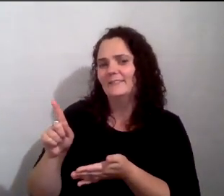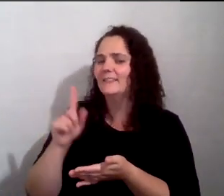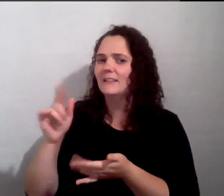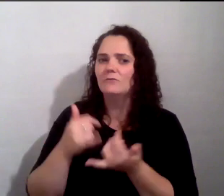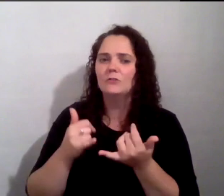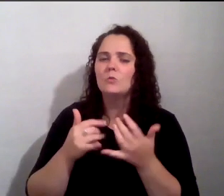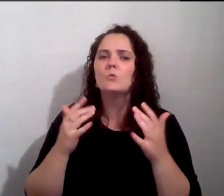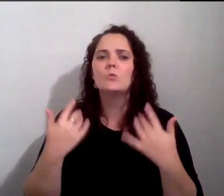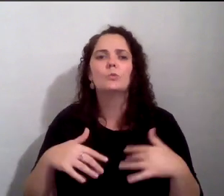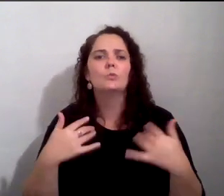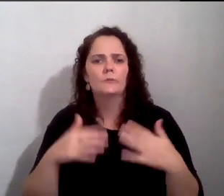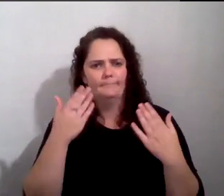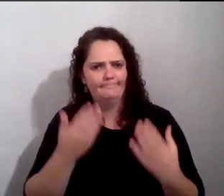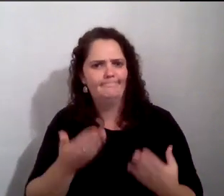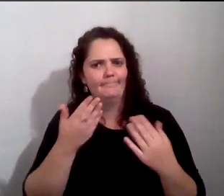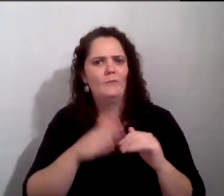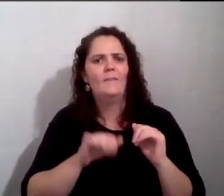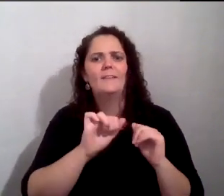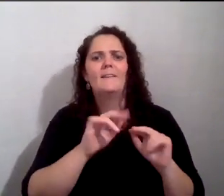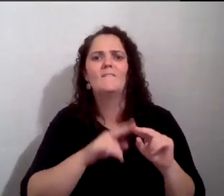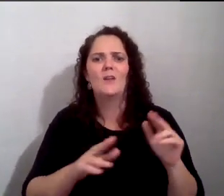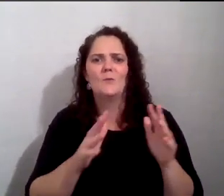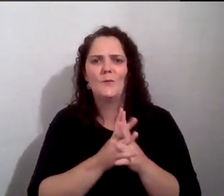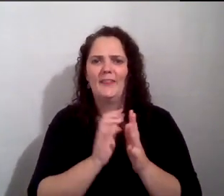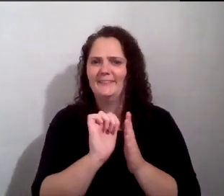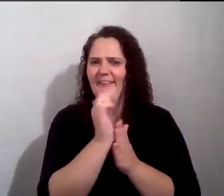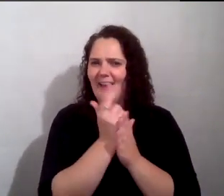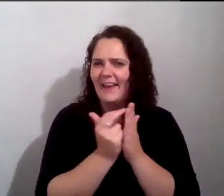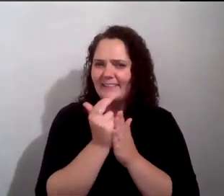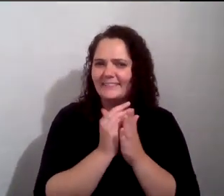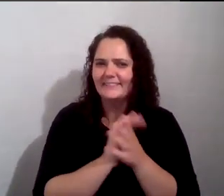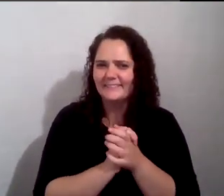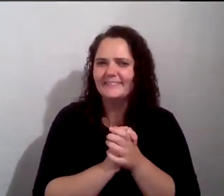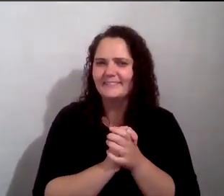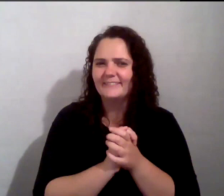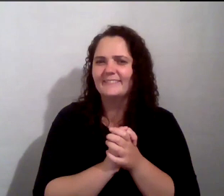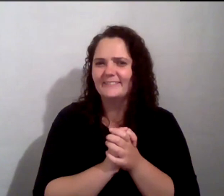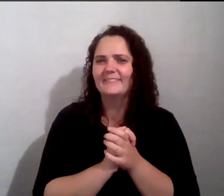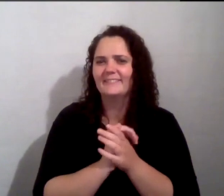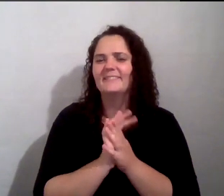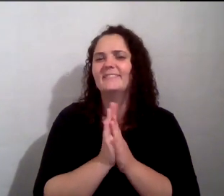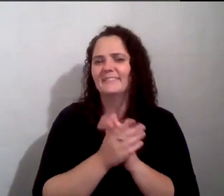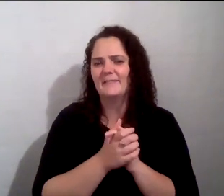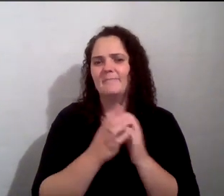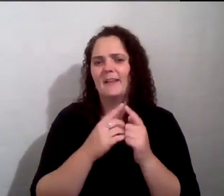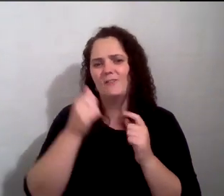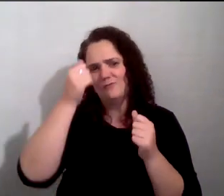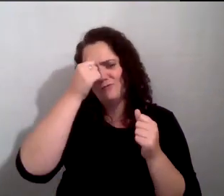and his novel The vivisector of 1970 which was about a reclusive artist, interestingly kind of borrows aspects of